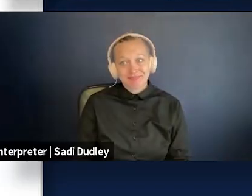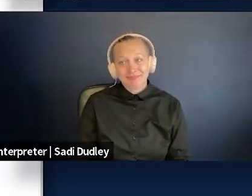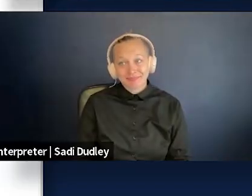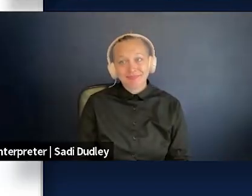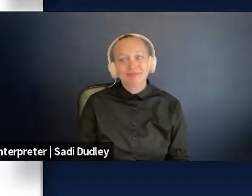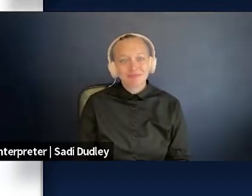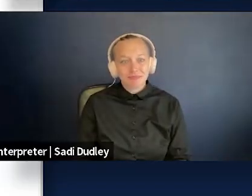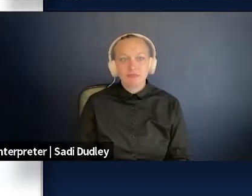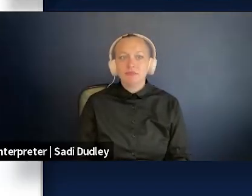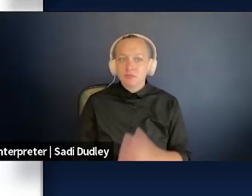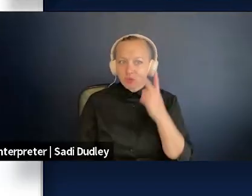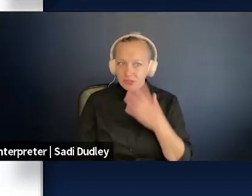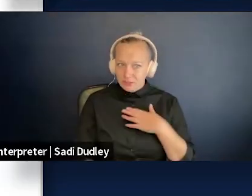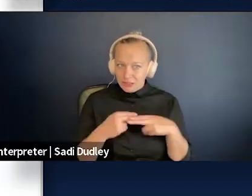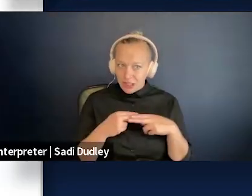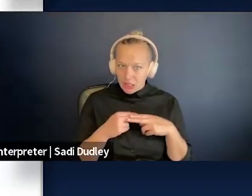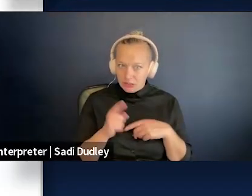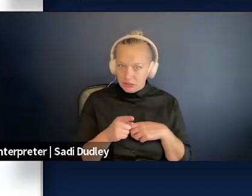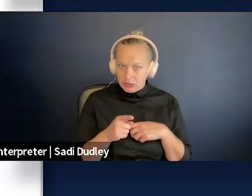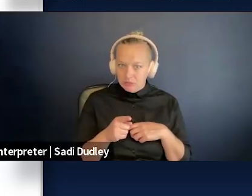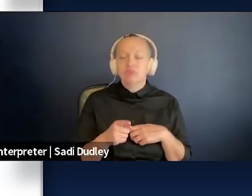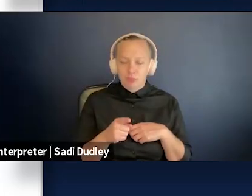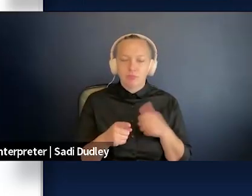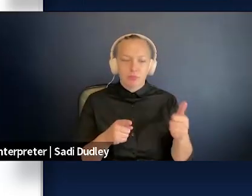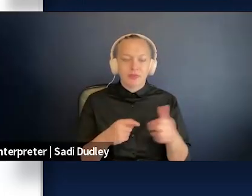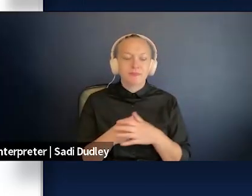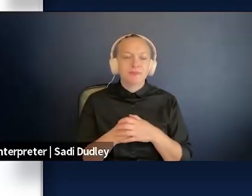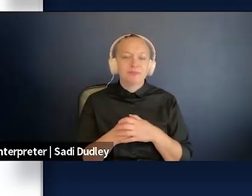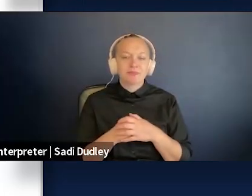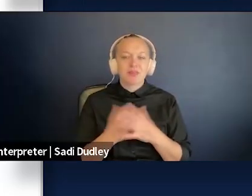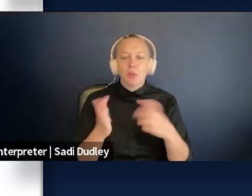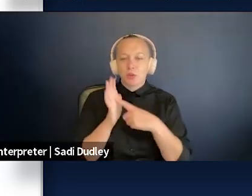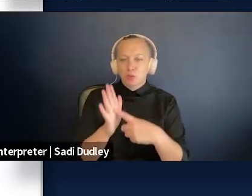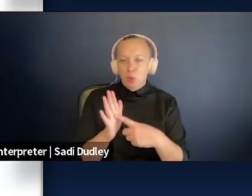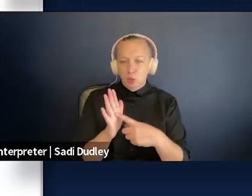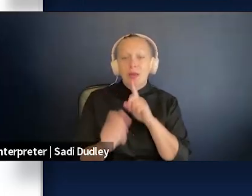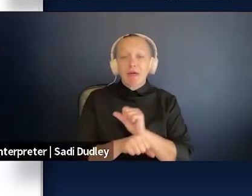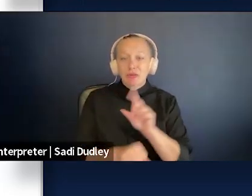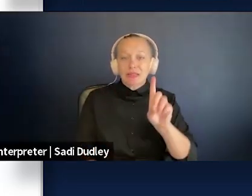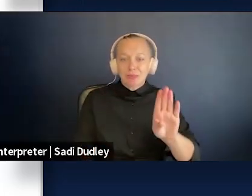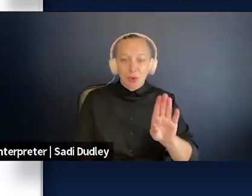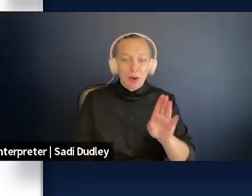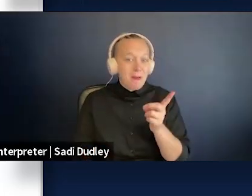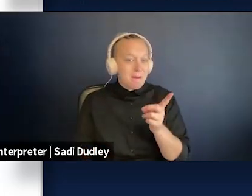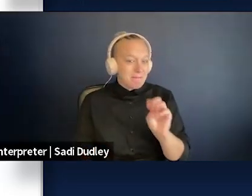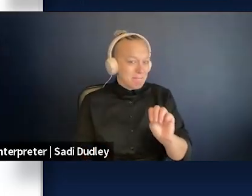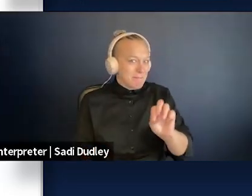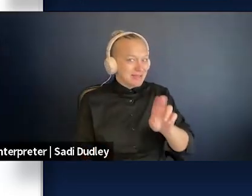I've shared my screen, um, so that we're able to see the dashboard. Mr. Glover, would you like to select.